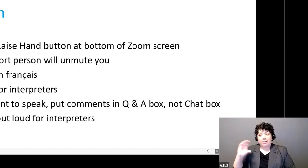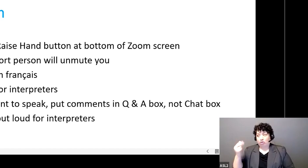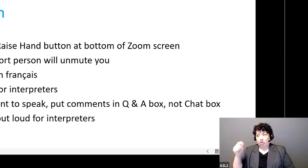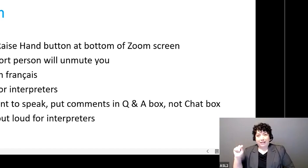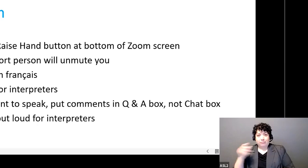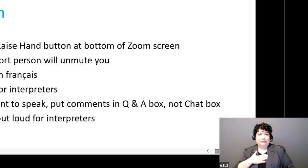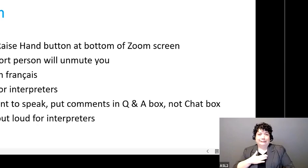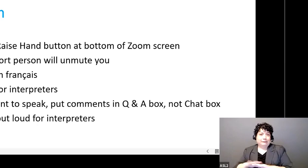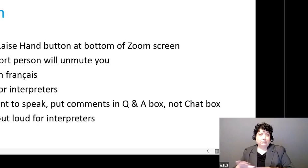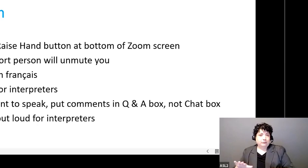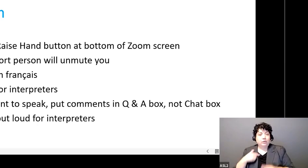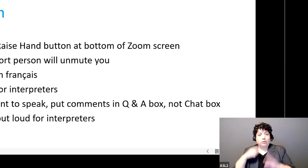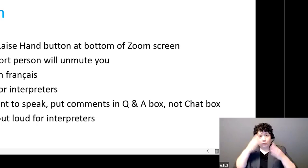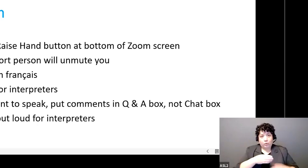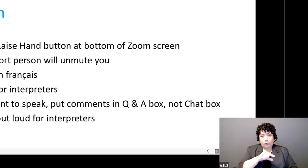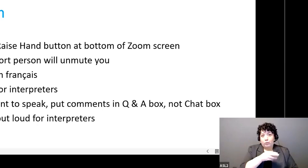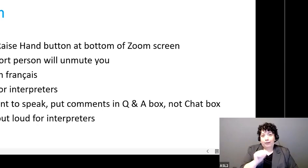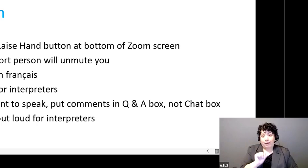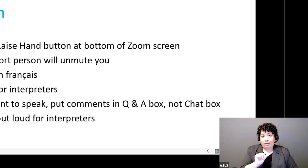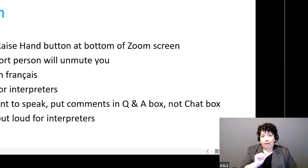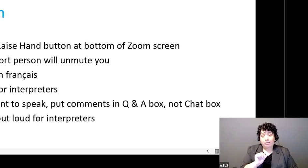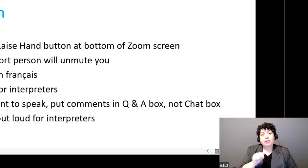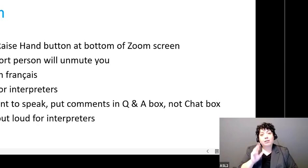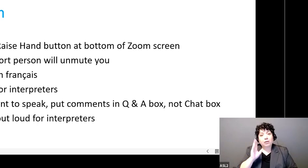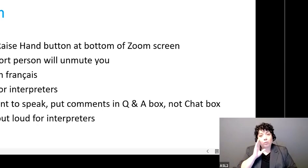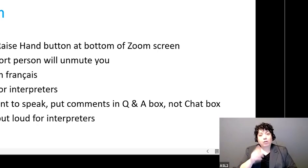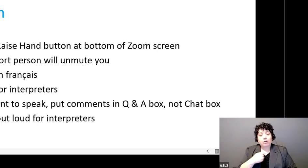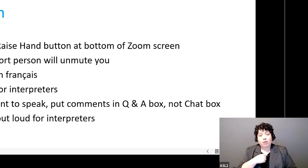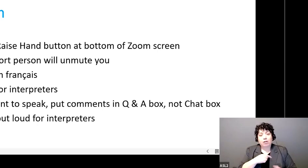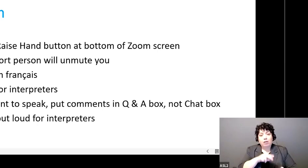we'll be focusing on the Q&A box and then I’ll read them out loud for the interpreters